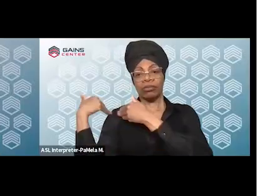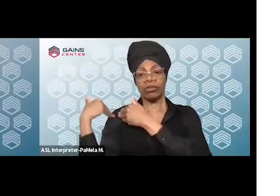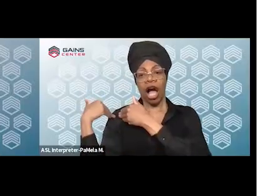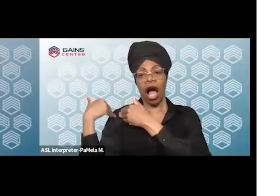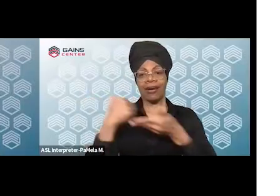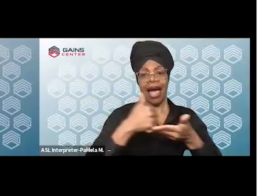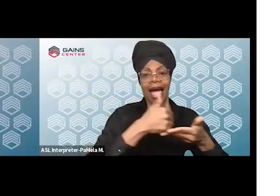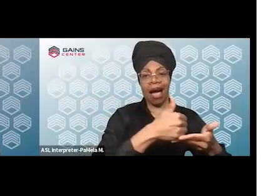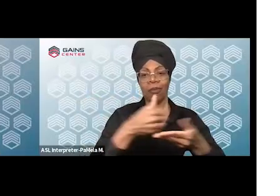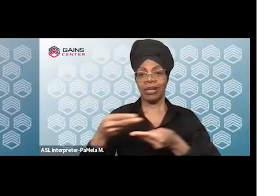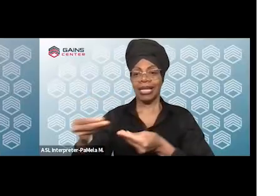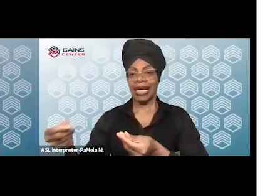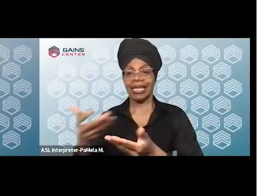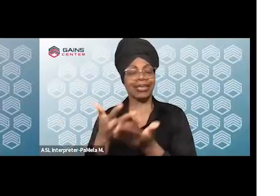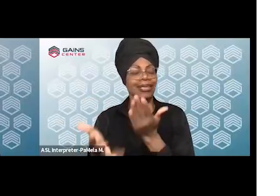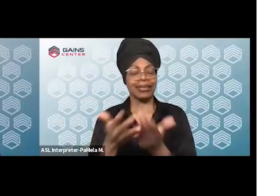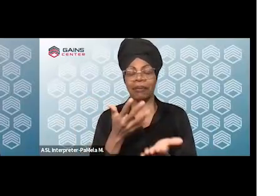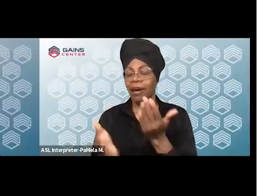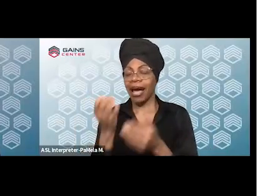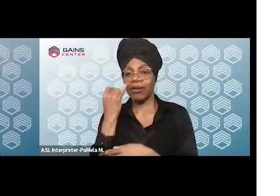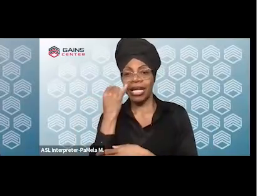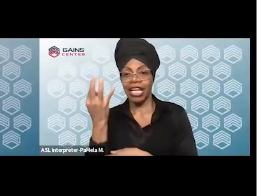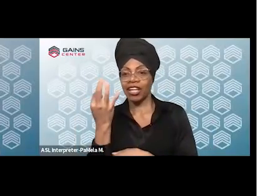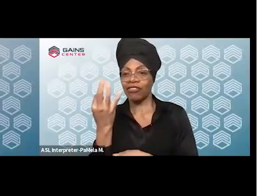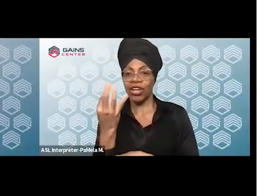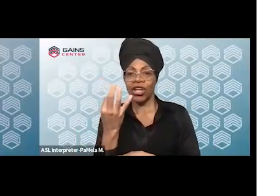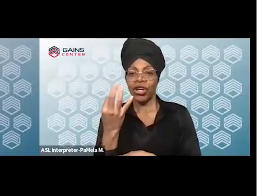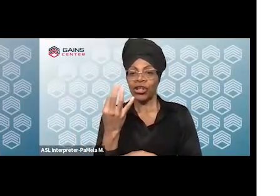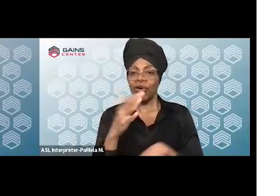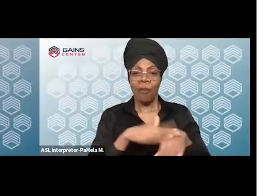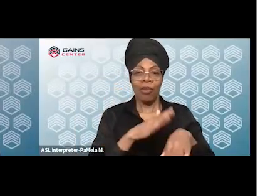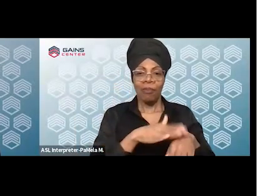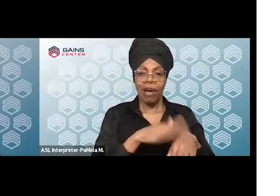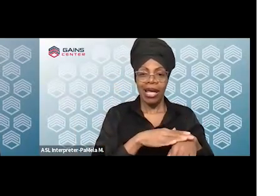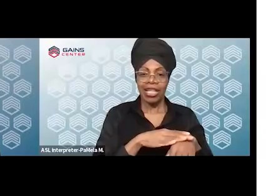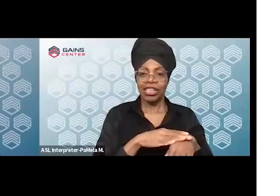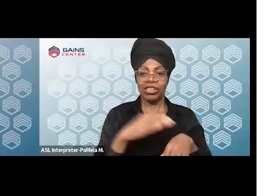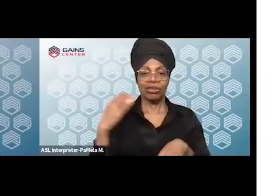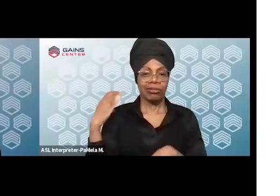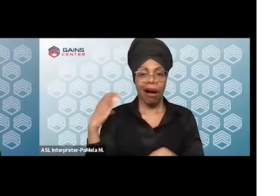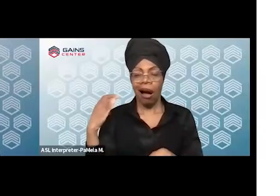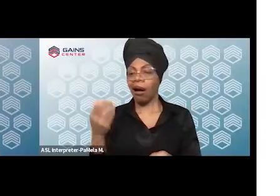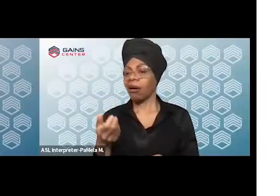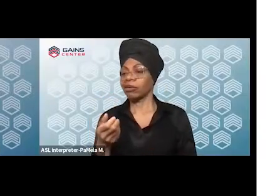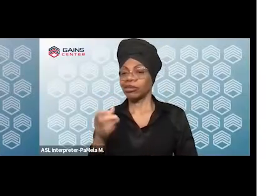I mean, it doesn't matter if you're a probation officer, parole officer, a treatment court judge, a clinician,